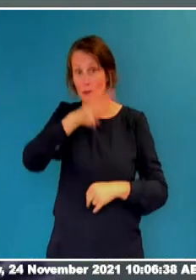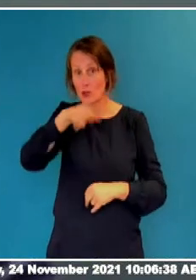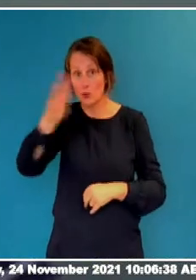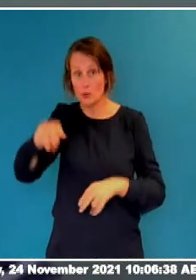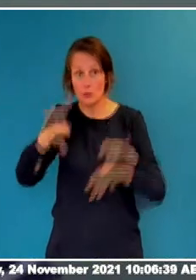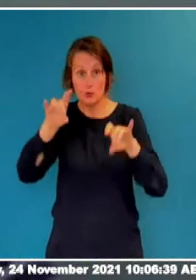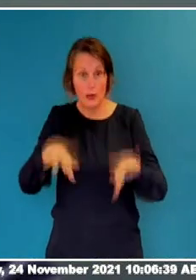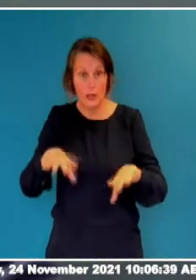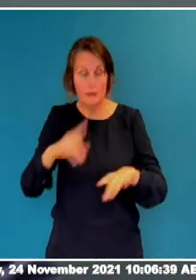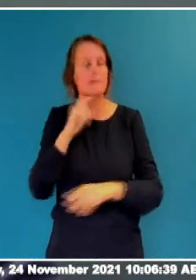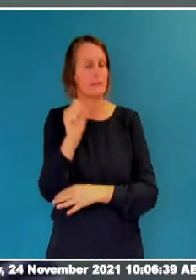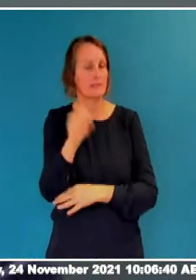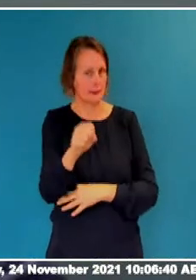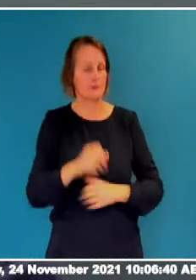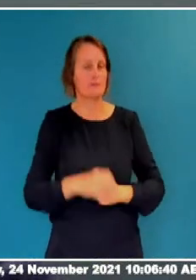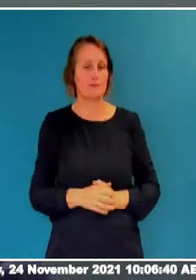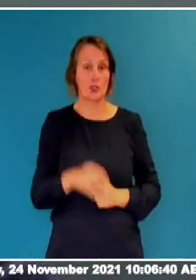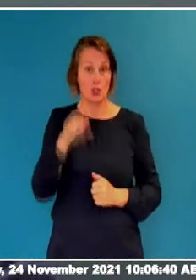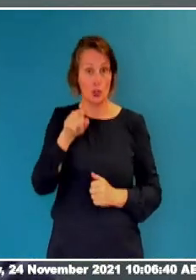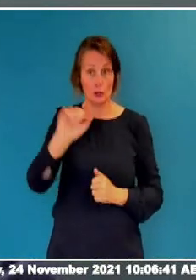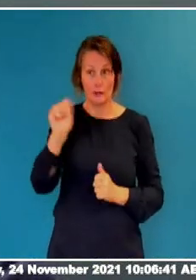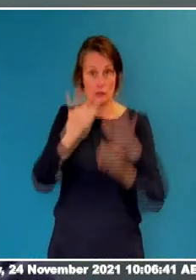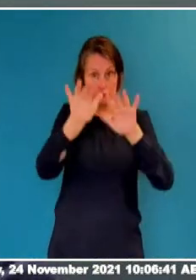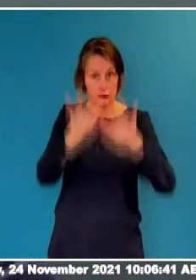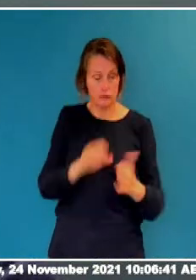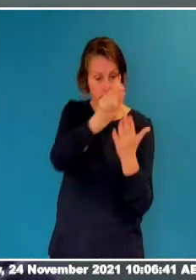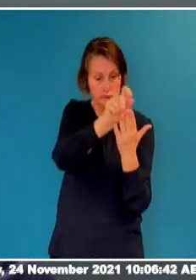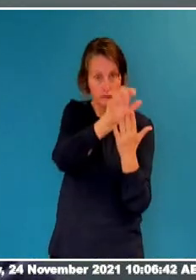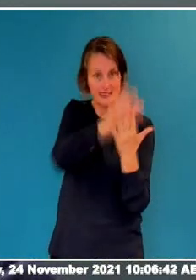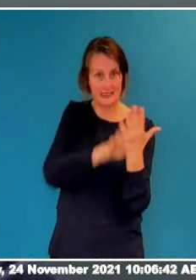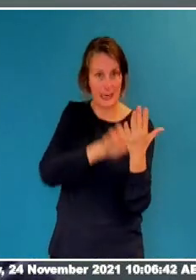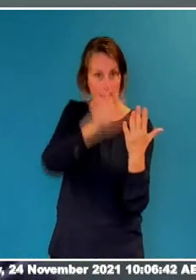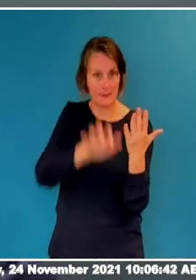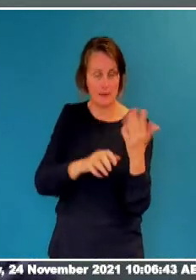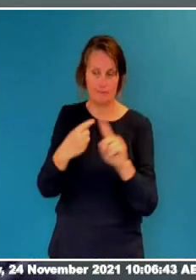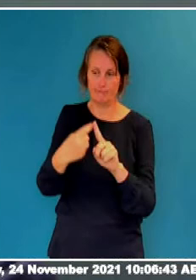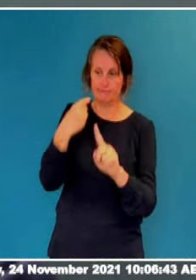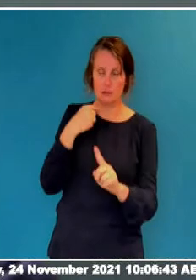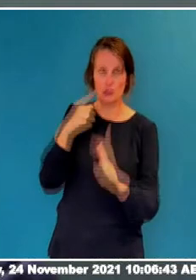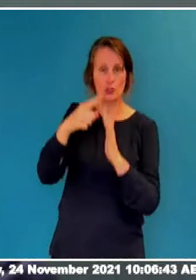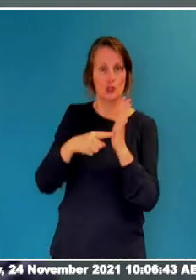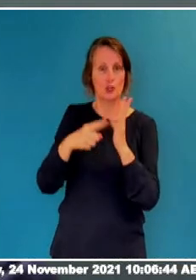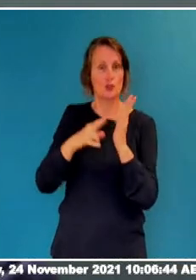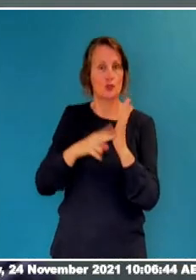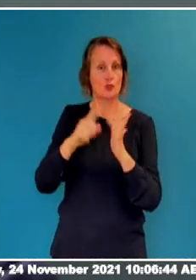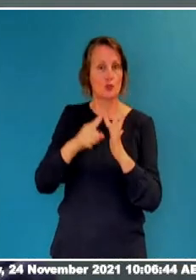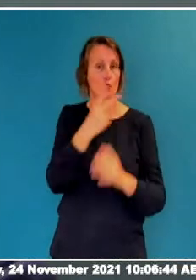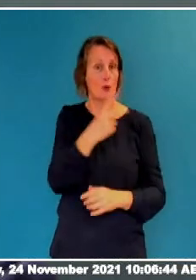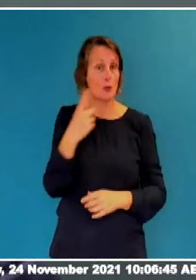You prepared a statement for this Royal Commission dated 21 June 2021?